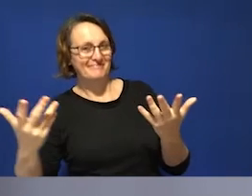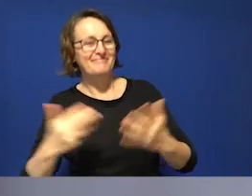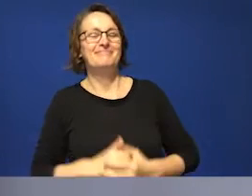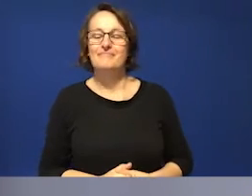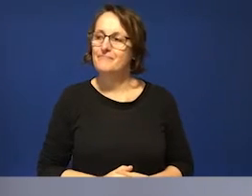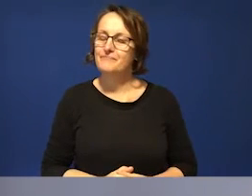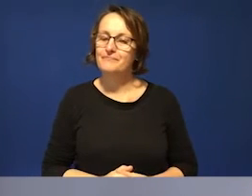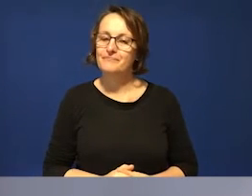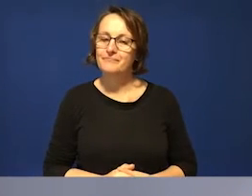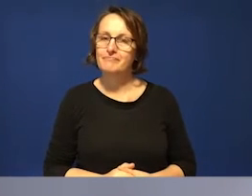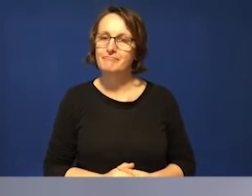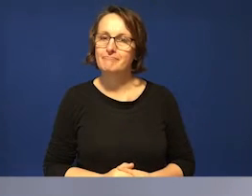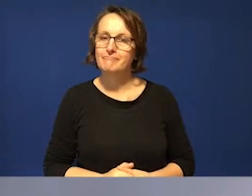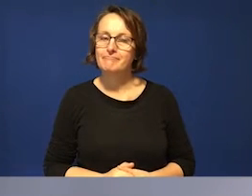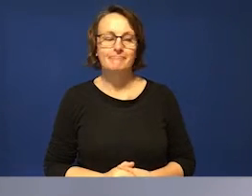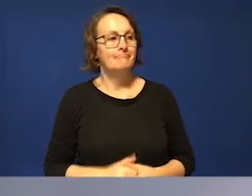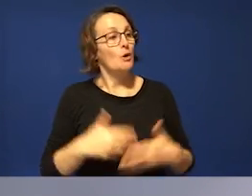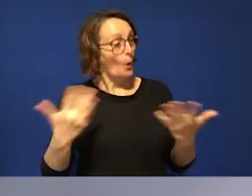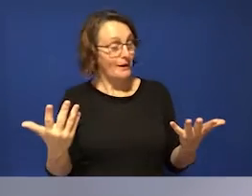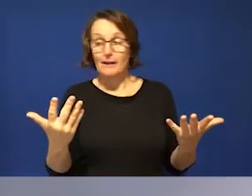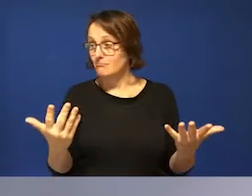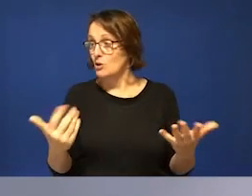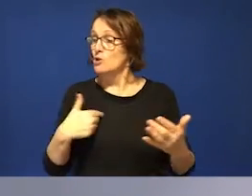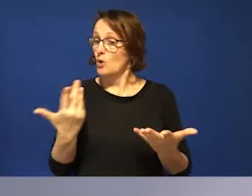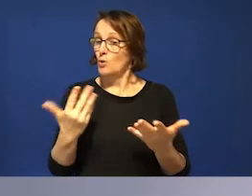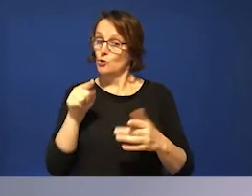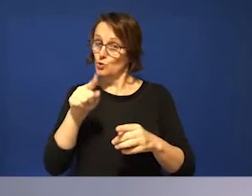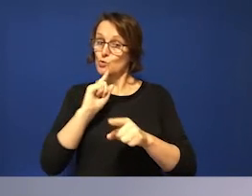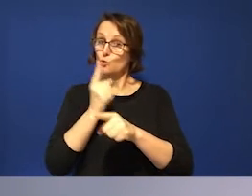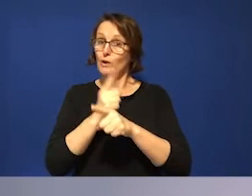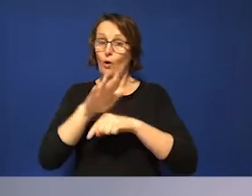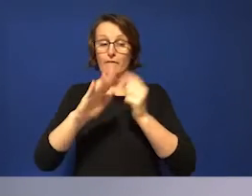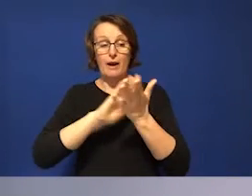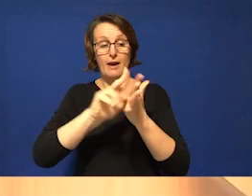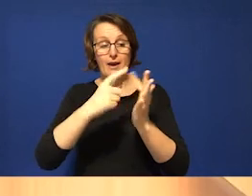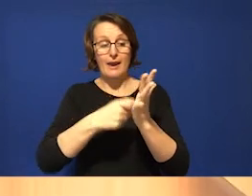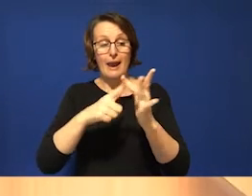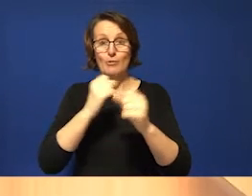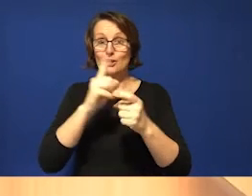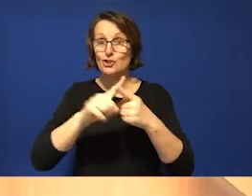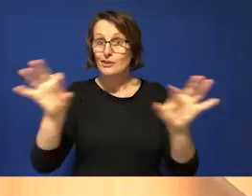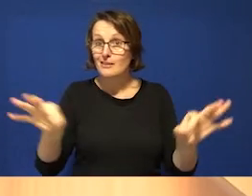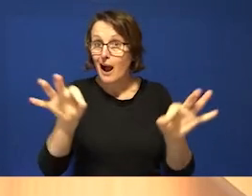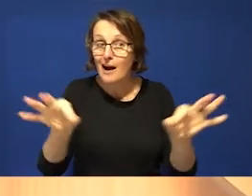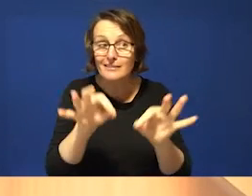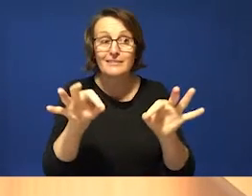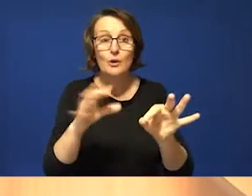So what was the inspiration for the design integration? You've talked about the heritage garden, we've talked about the existing building.